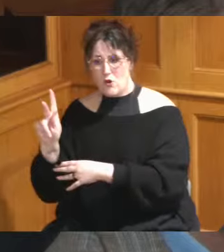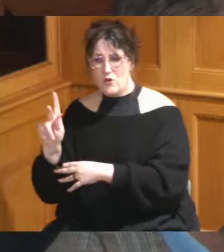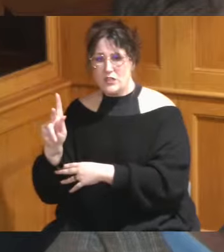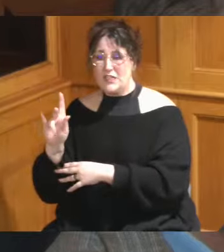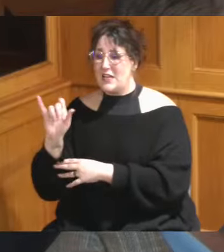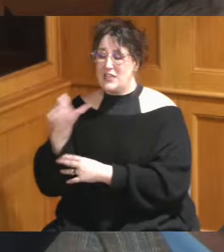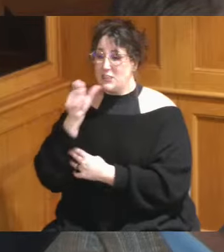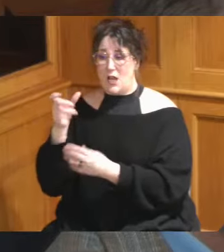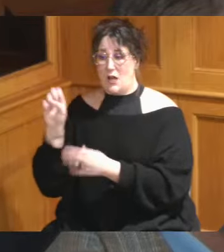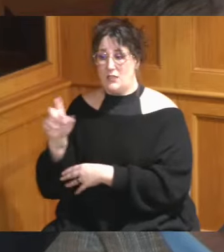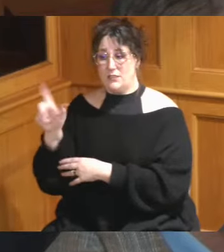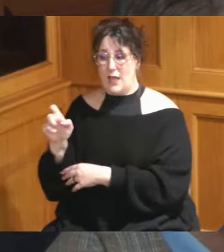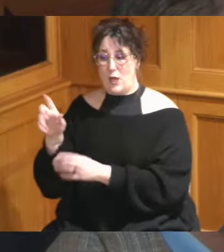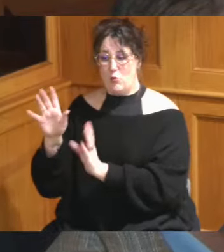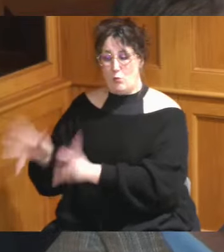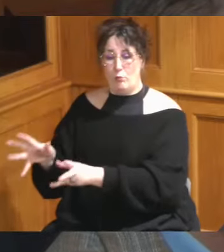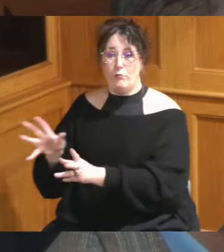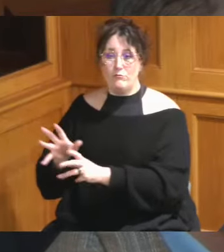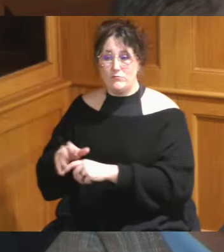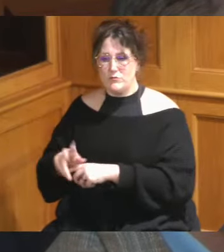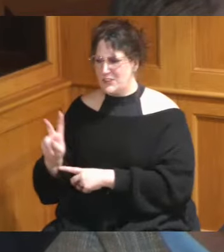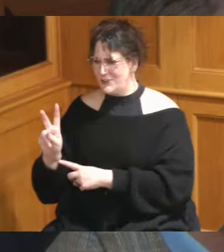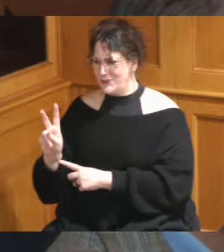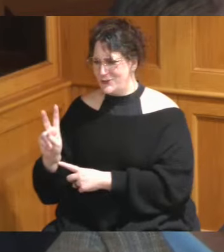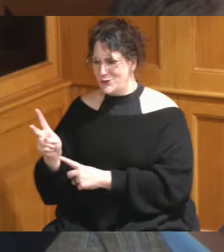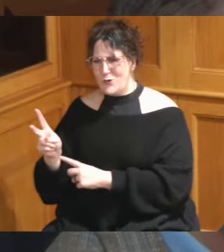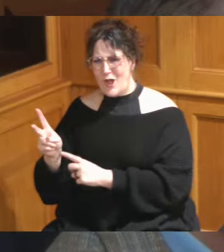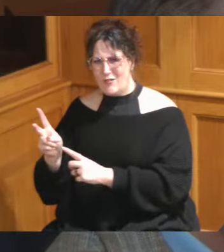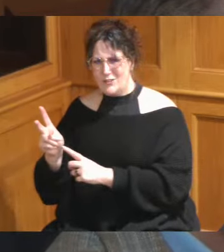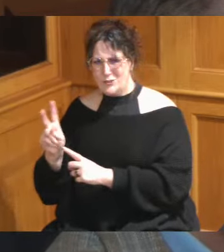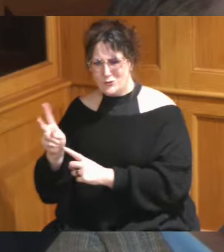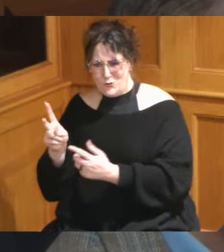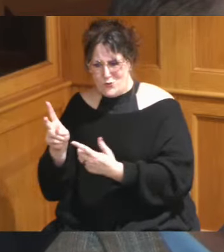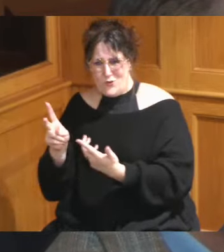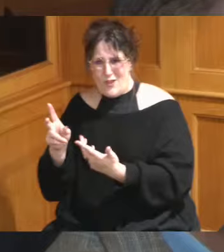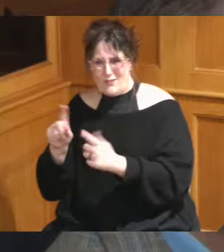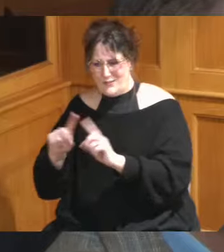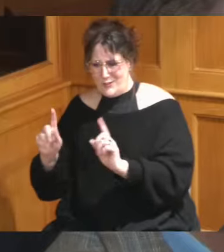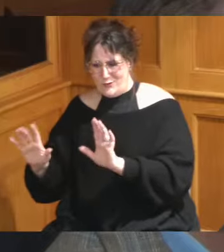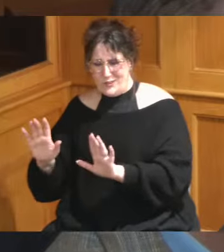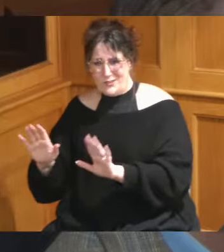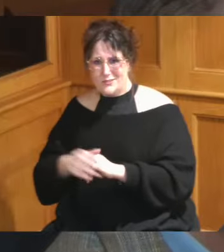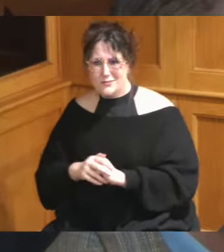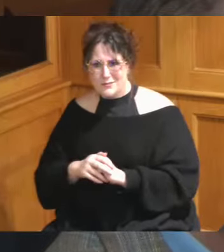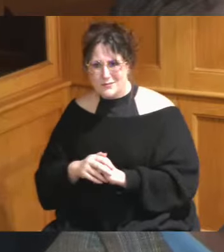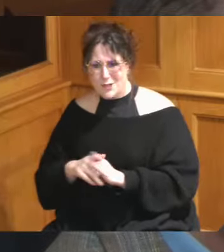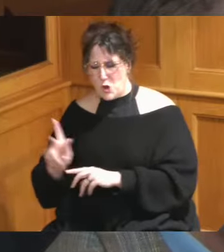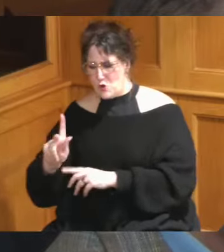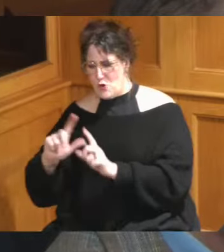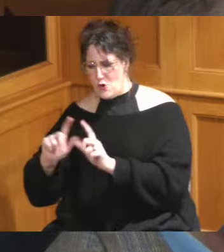it down. Even though it was only $2 difference. They got the little Kroger card. Everybody put it